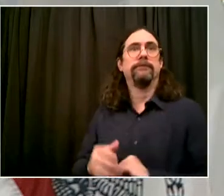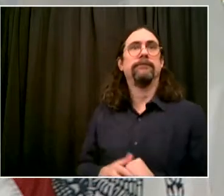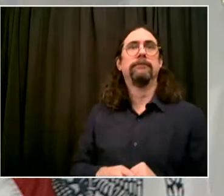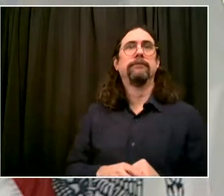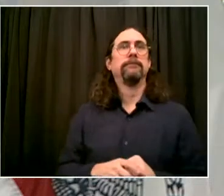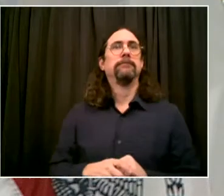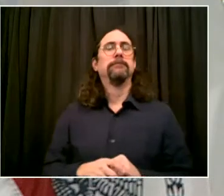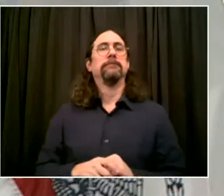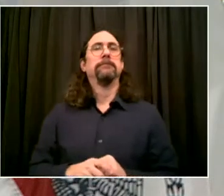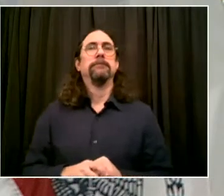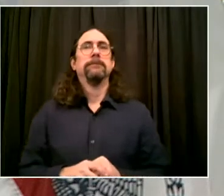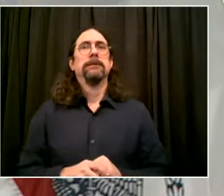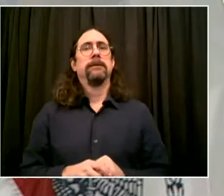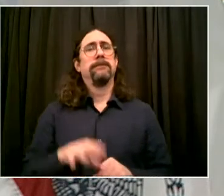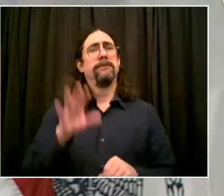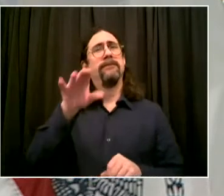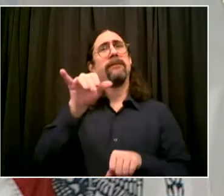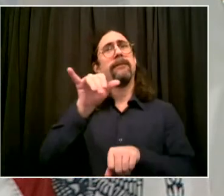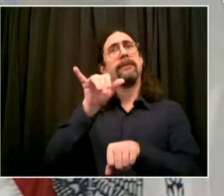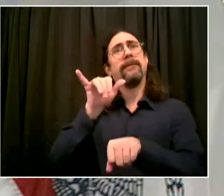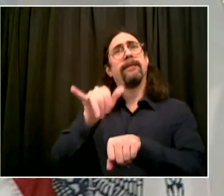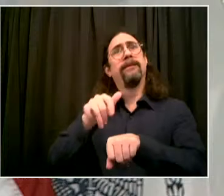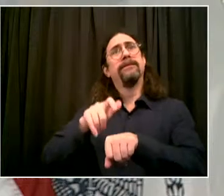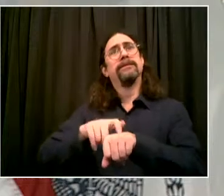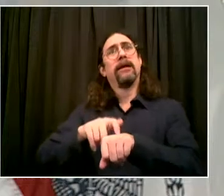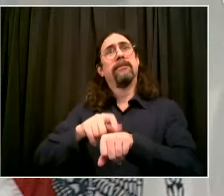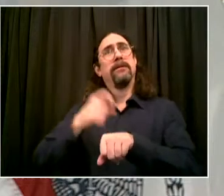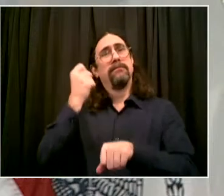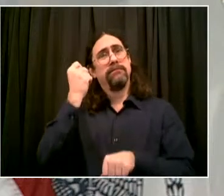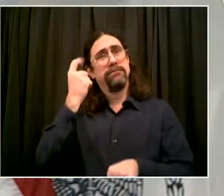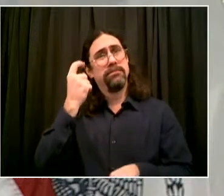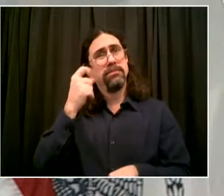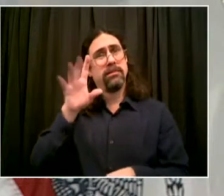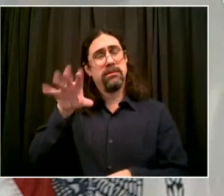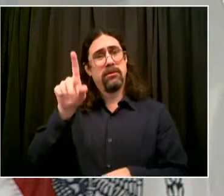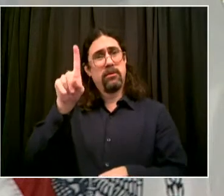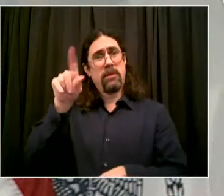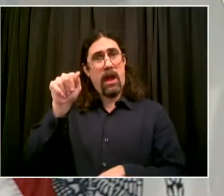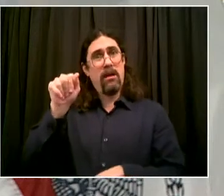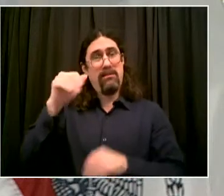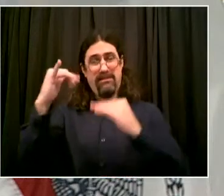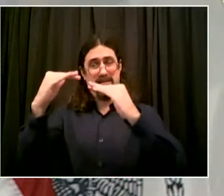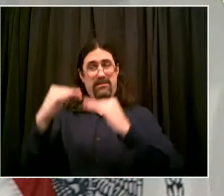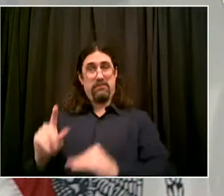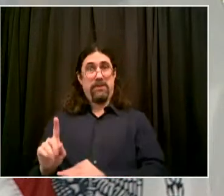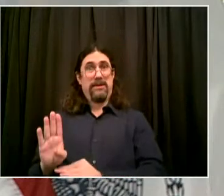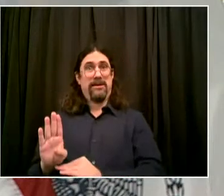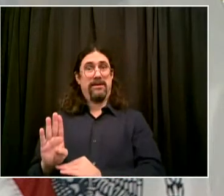PLACES TESTING A LLOT OF PEOPLE AND WE'RE GETTING 30 OR